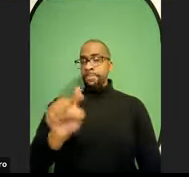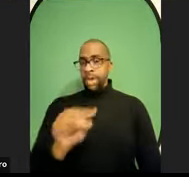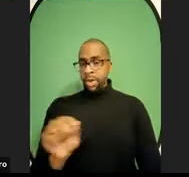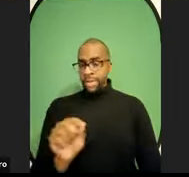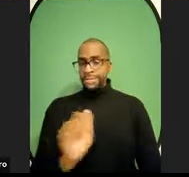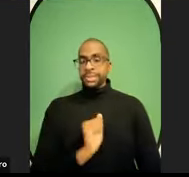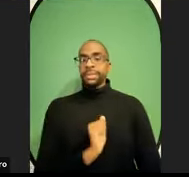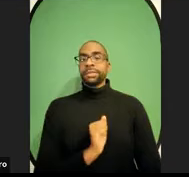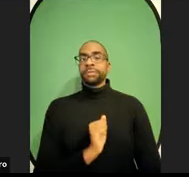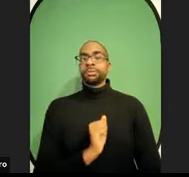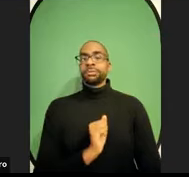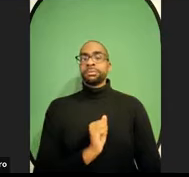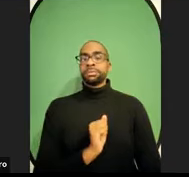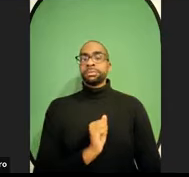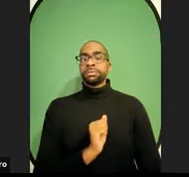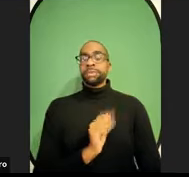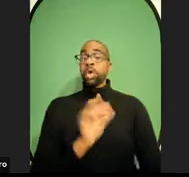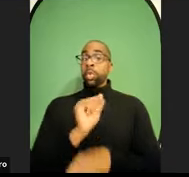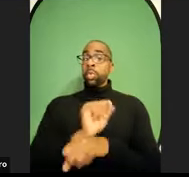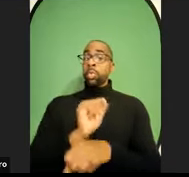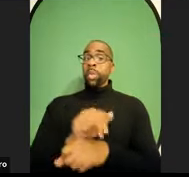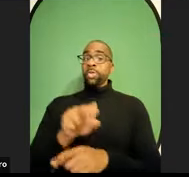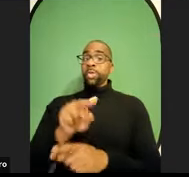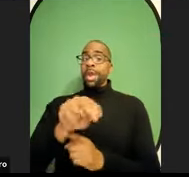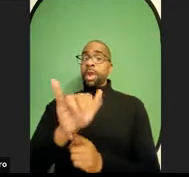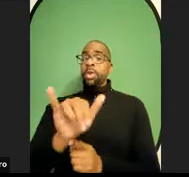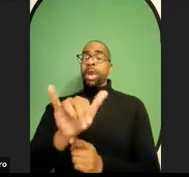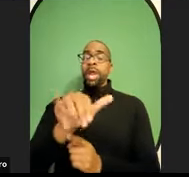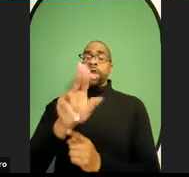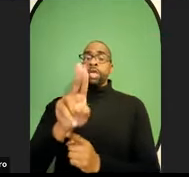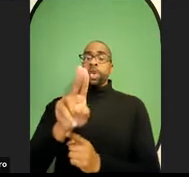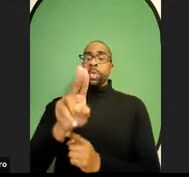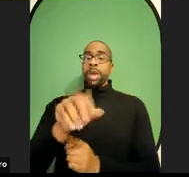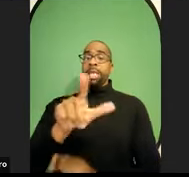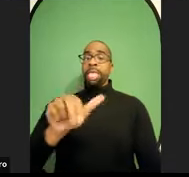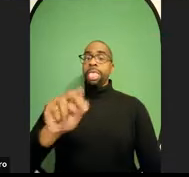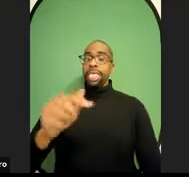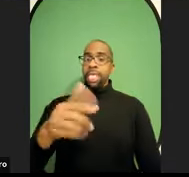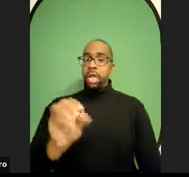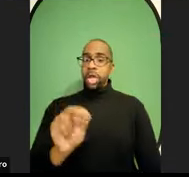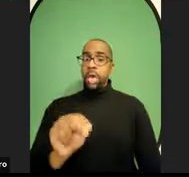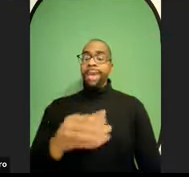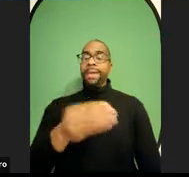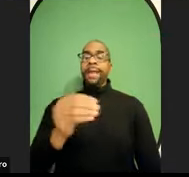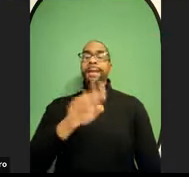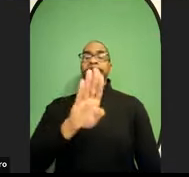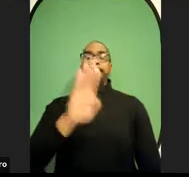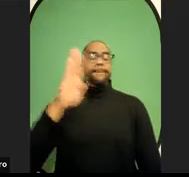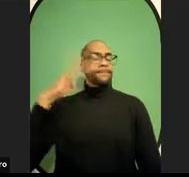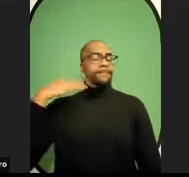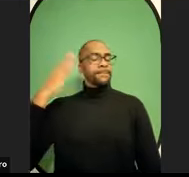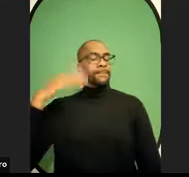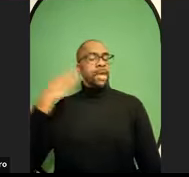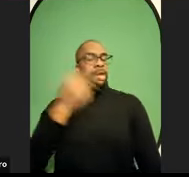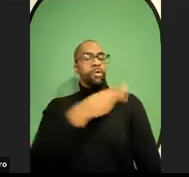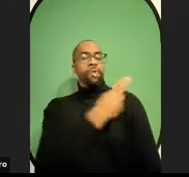tors I mean this is a pediatric intensive is at the hasn't filled children's Medical Hospital l Children's Medical hospital at new York University. Lanka Lanka and medical Center and bellevue Hospital Center, or